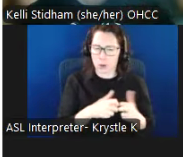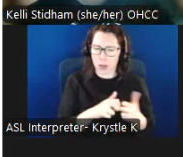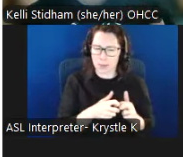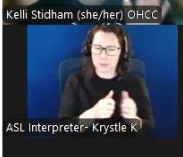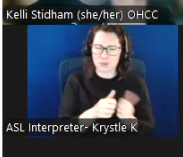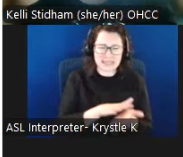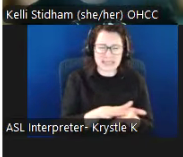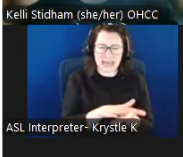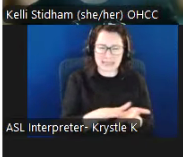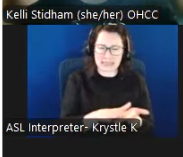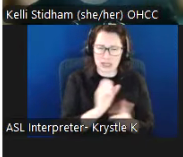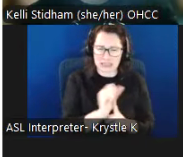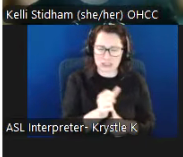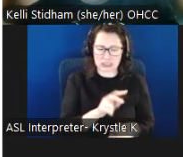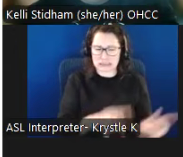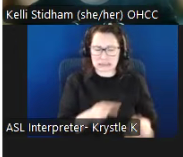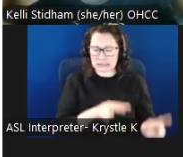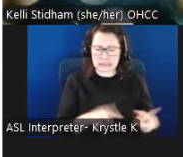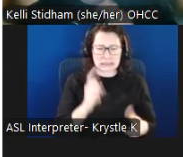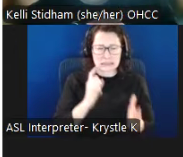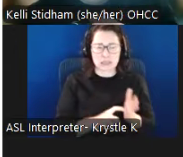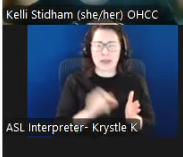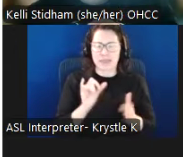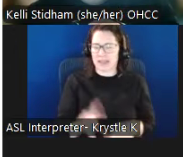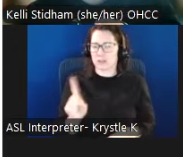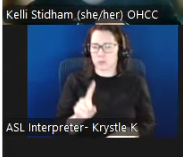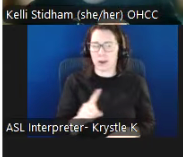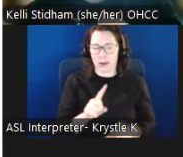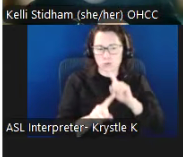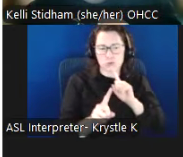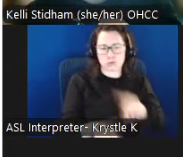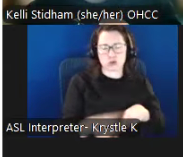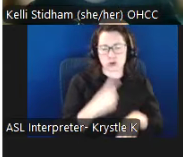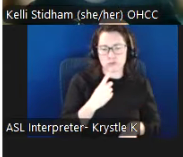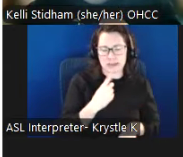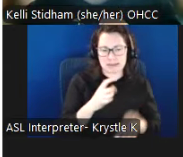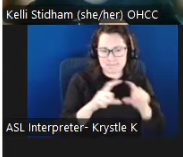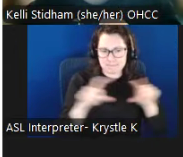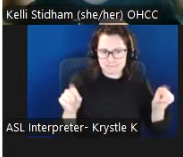conditions, that would be uh the place